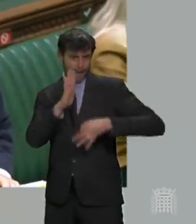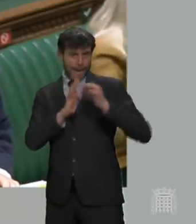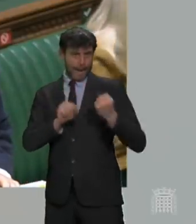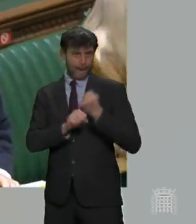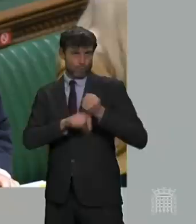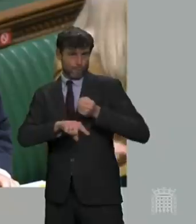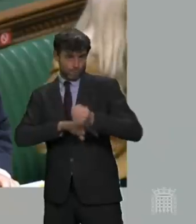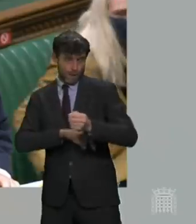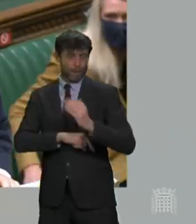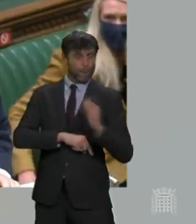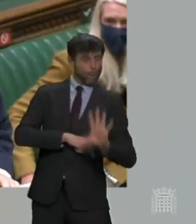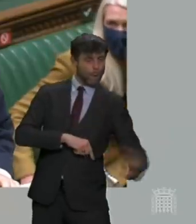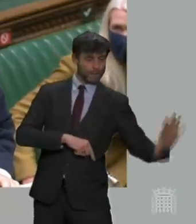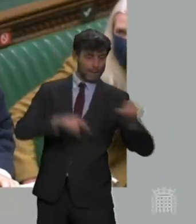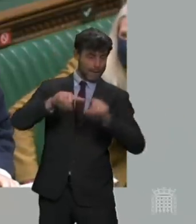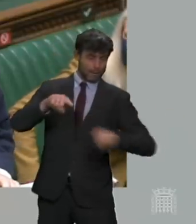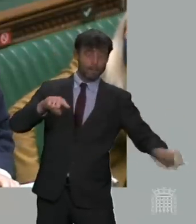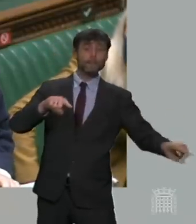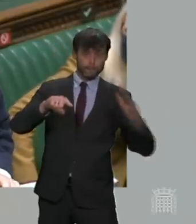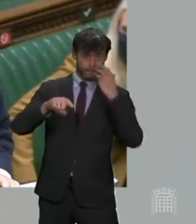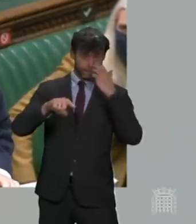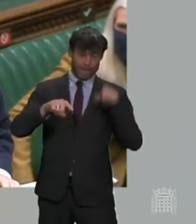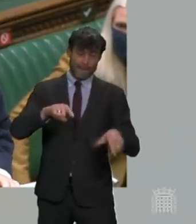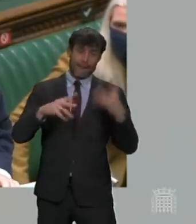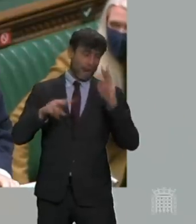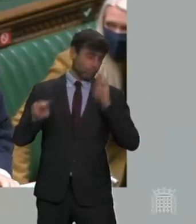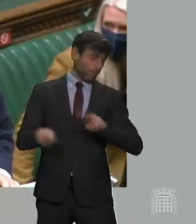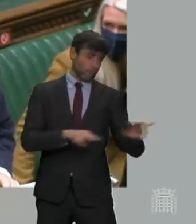west of England line, which is currently being assessed. He is knocking at an open door.